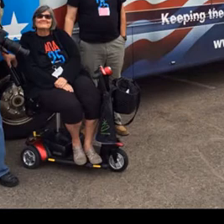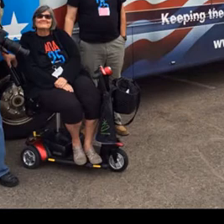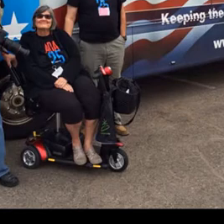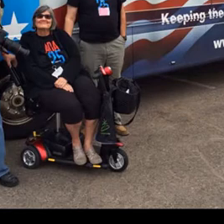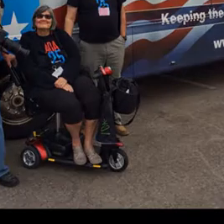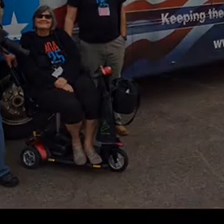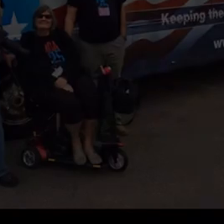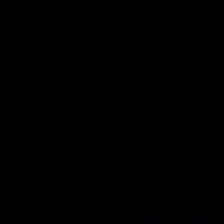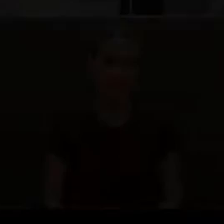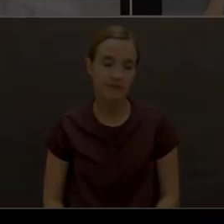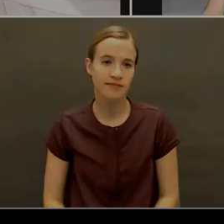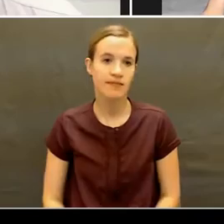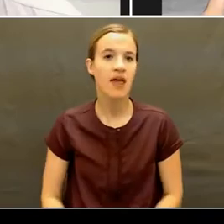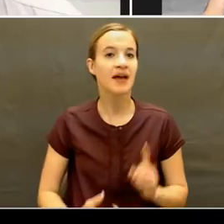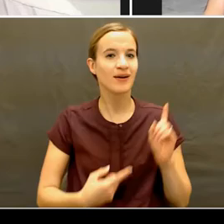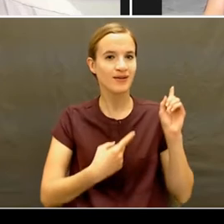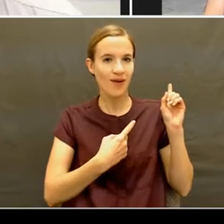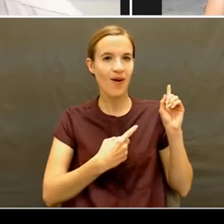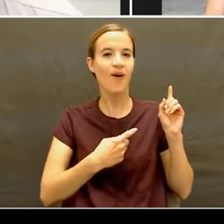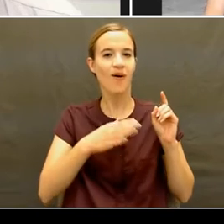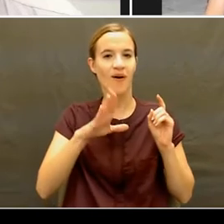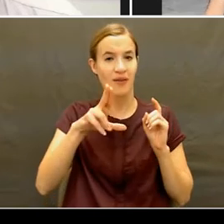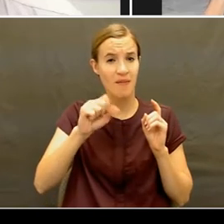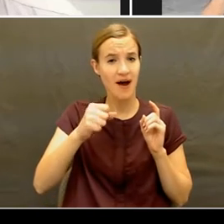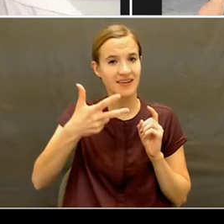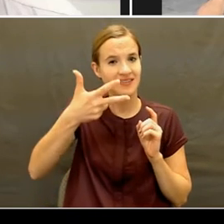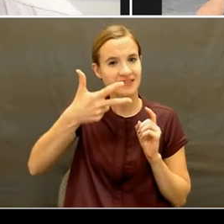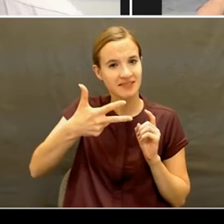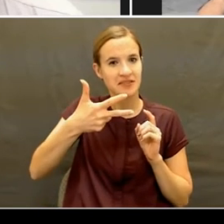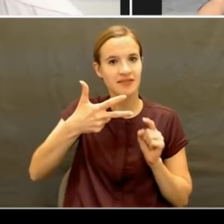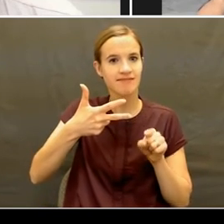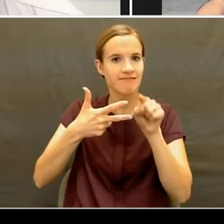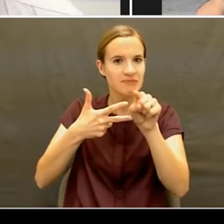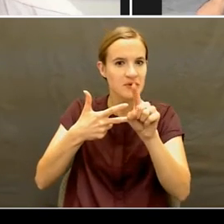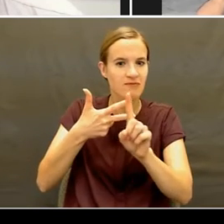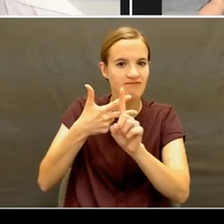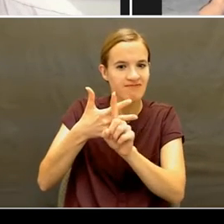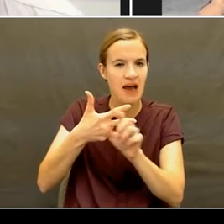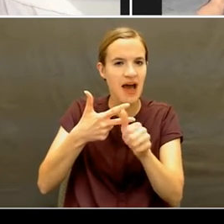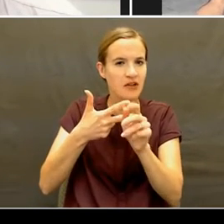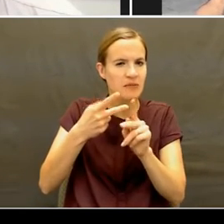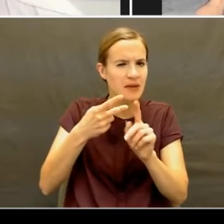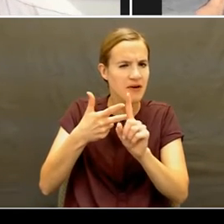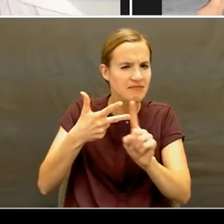introduce in front of the bus and so what What's the story here?